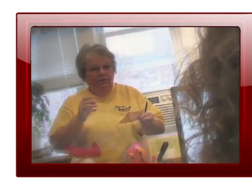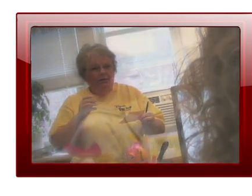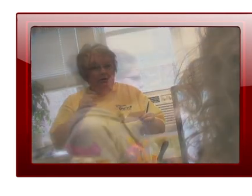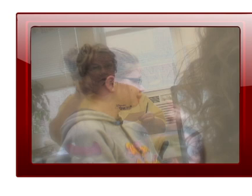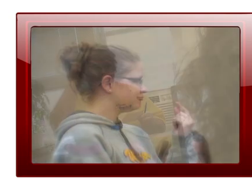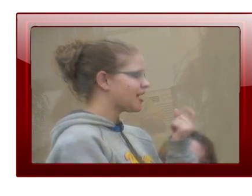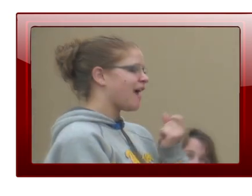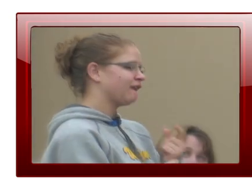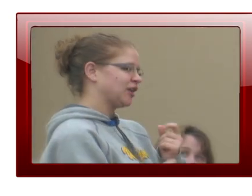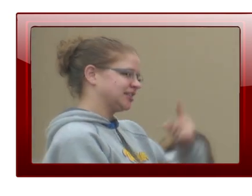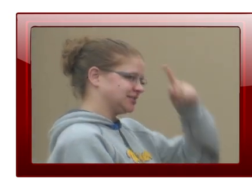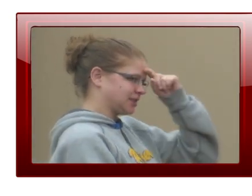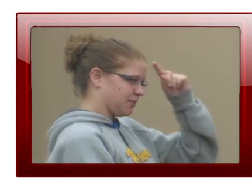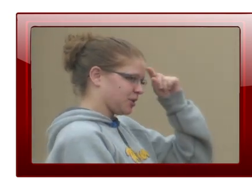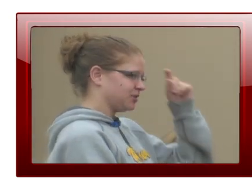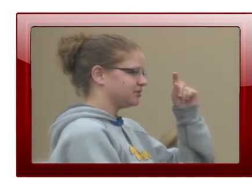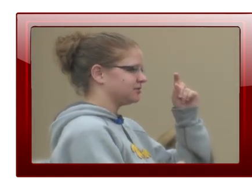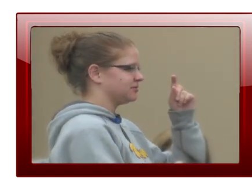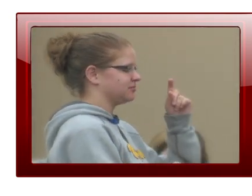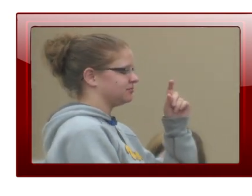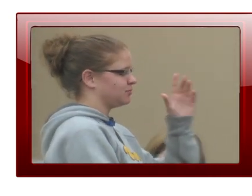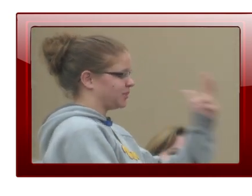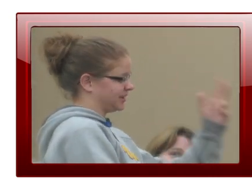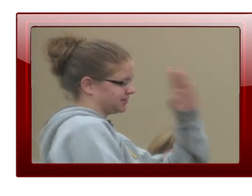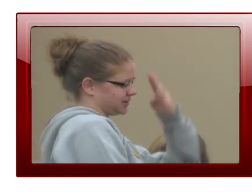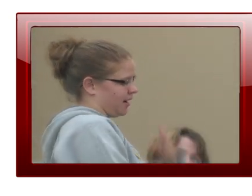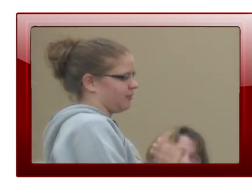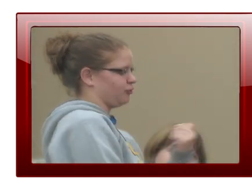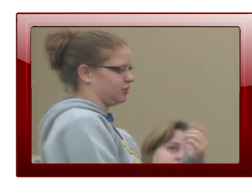If there is no response, lightly tap them on the shoulder or the upper arm